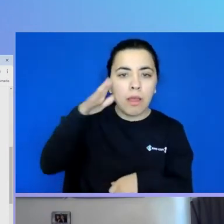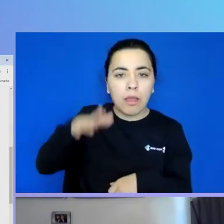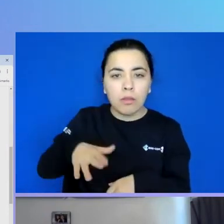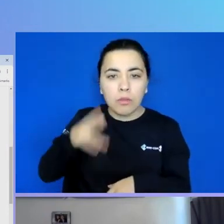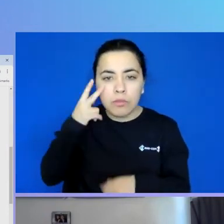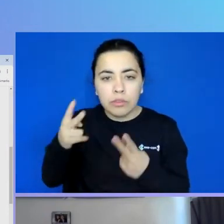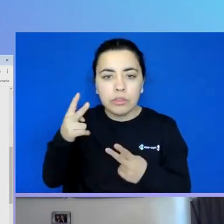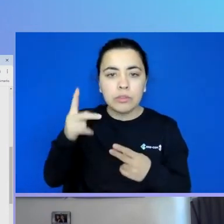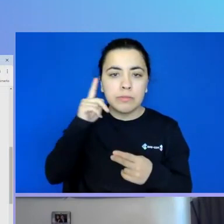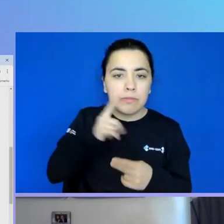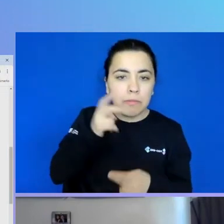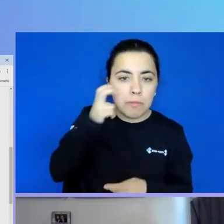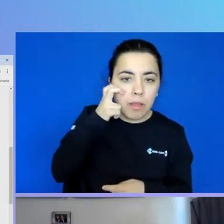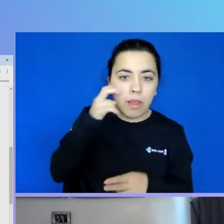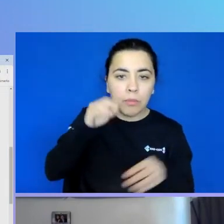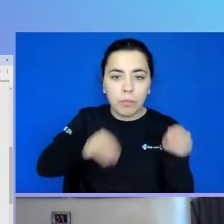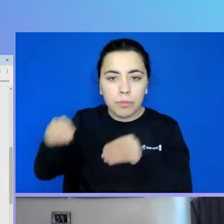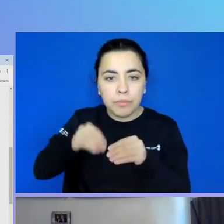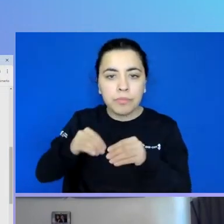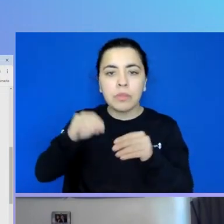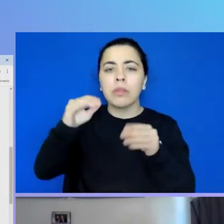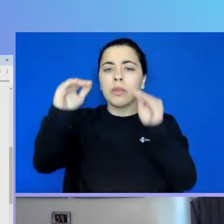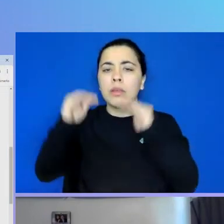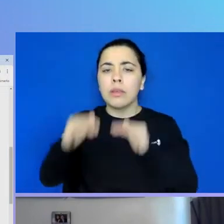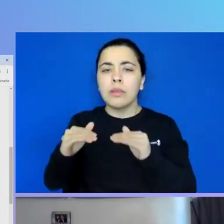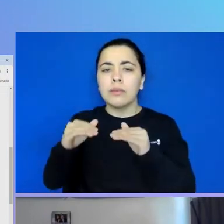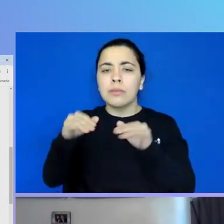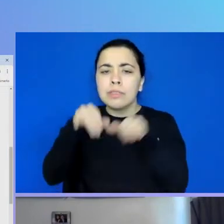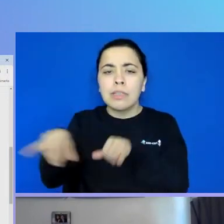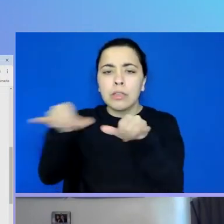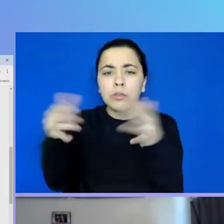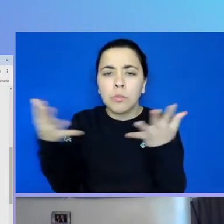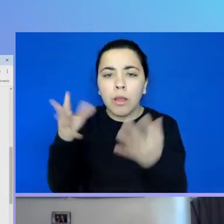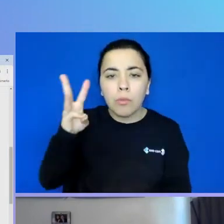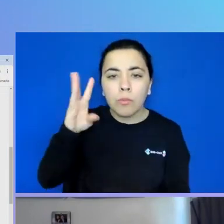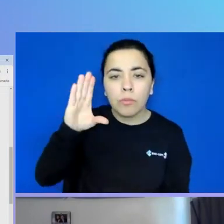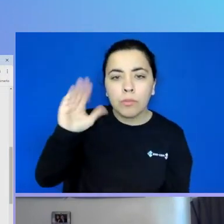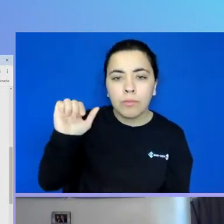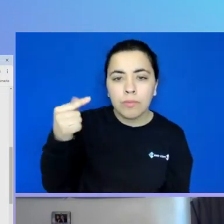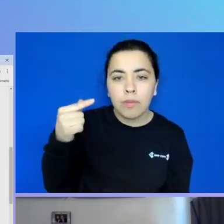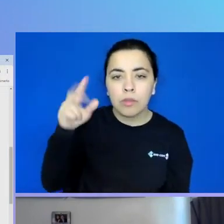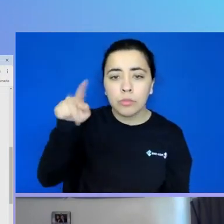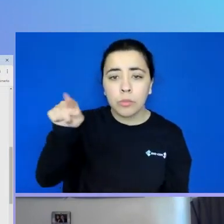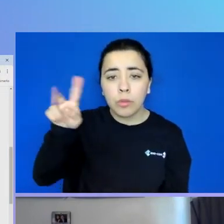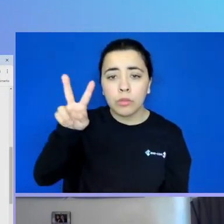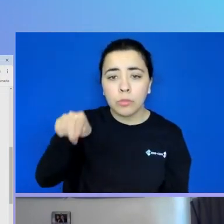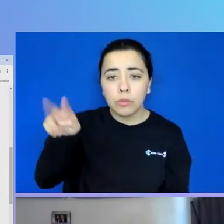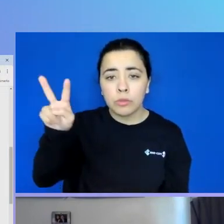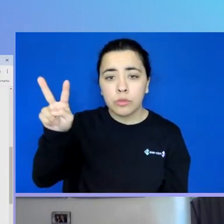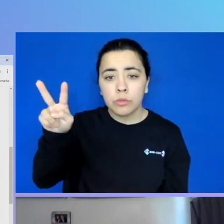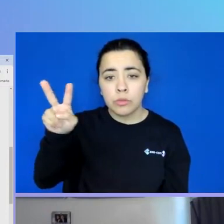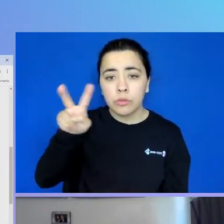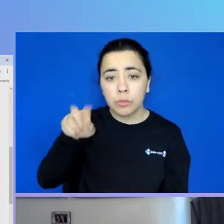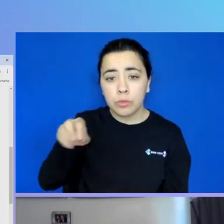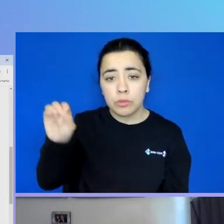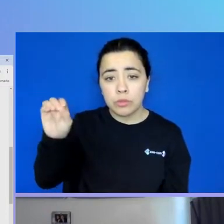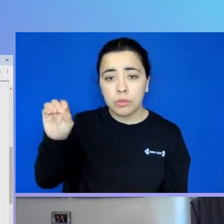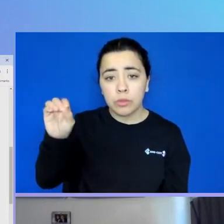which act 2.0, 2.1, 2.2, section 508, Trusted Tester. In 301549